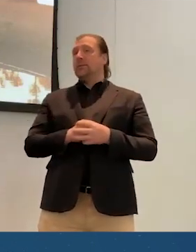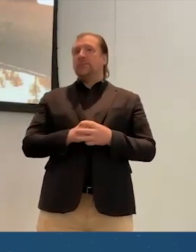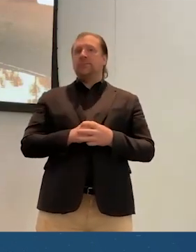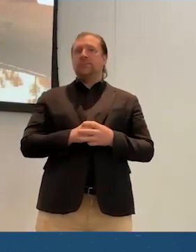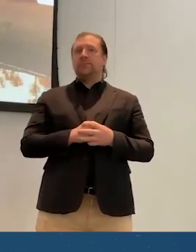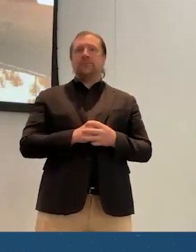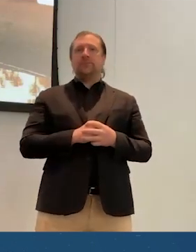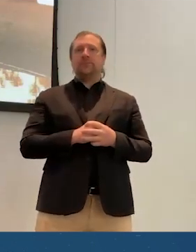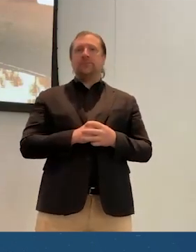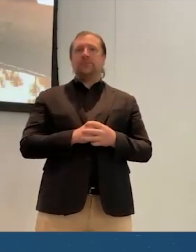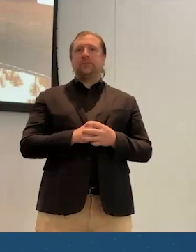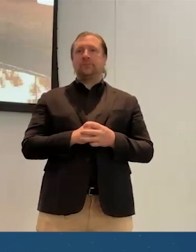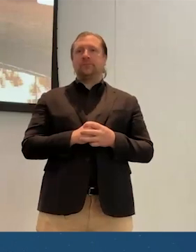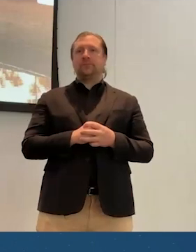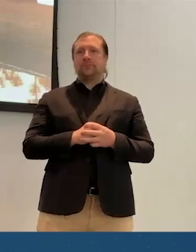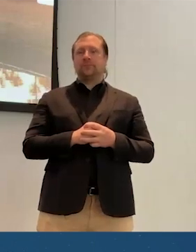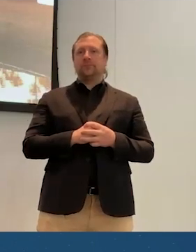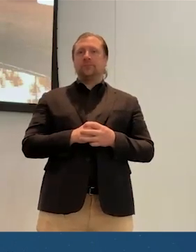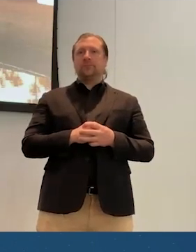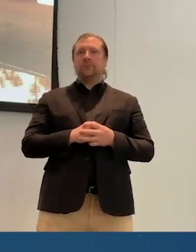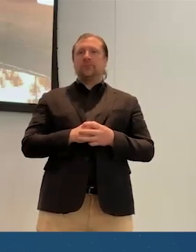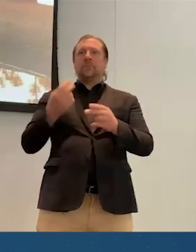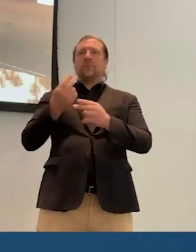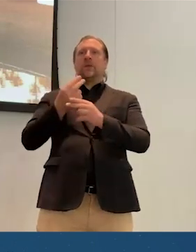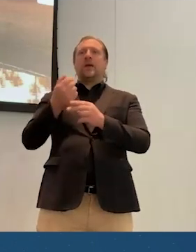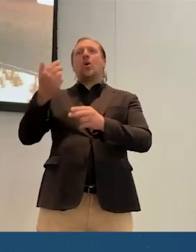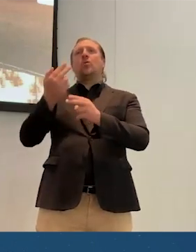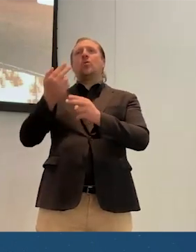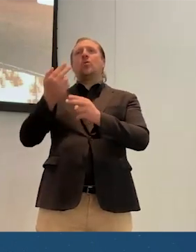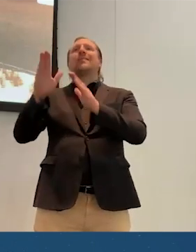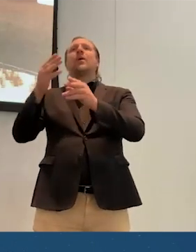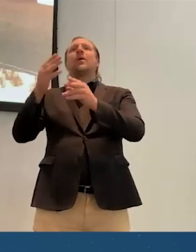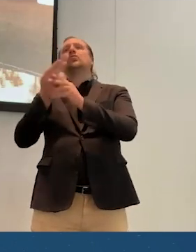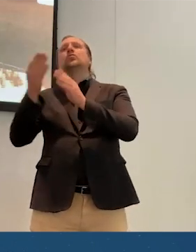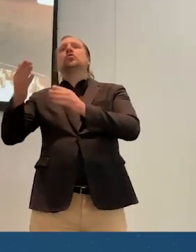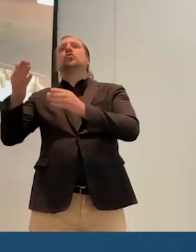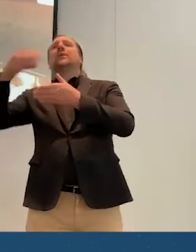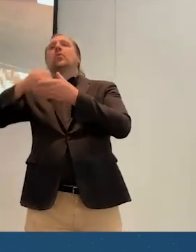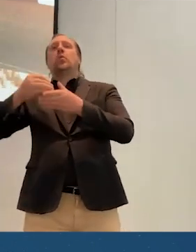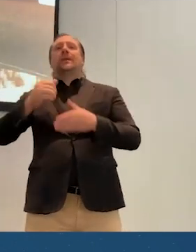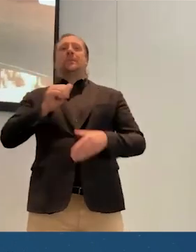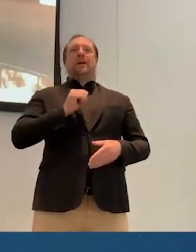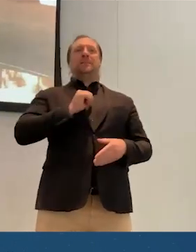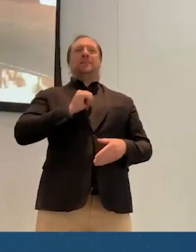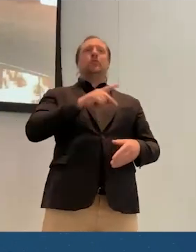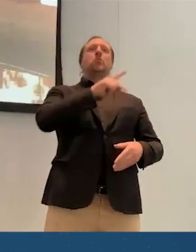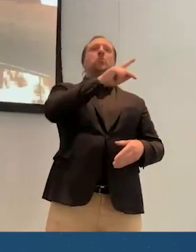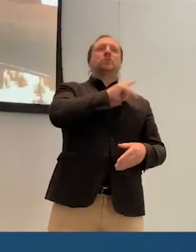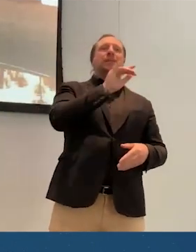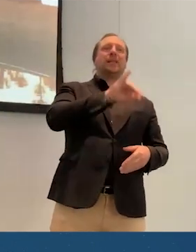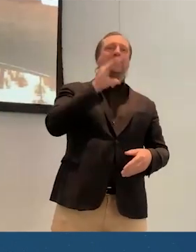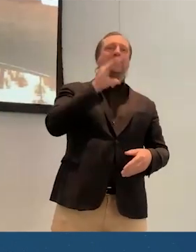It enables users, including myself, to personalize the walking experience by adjusting